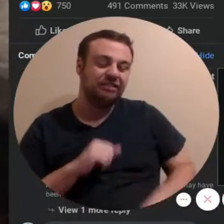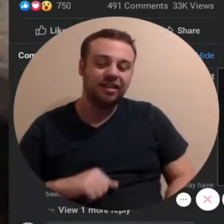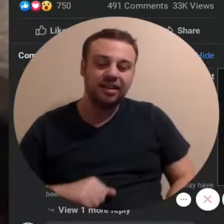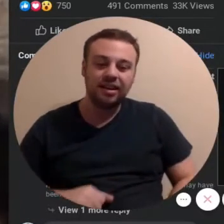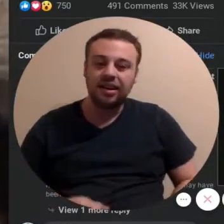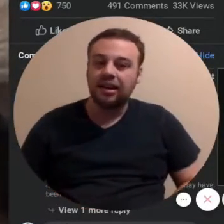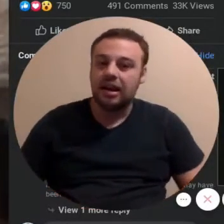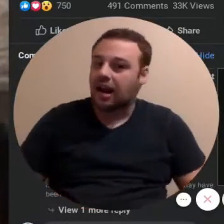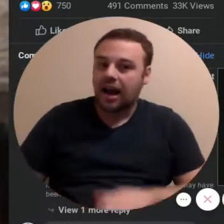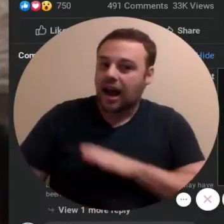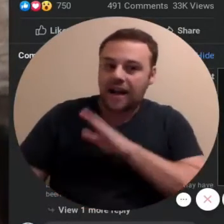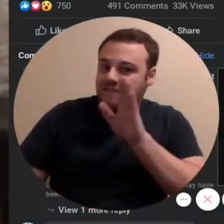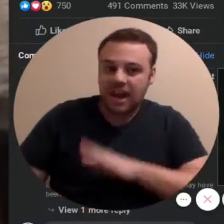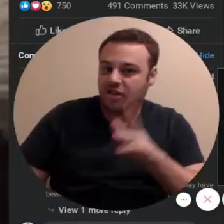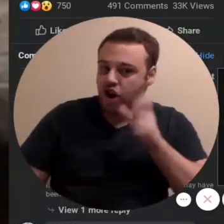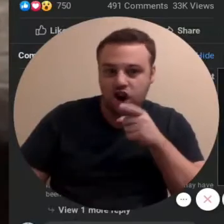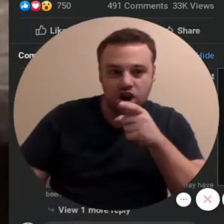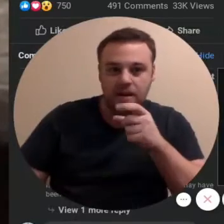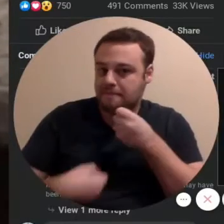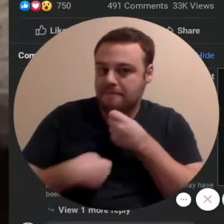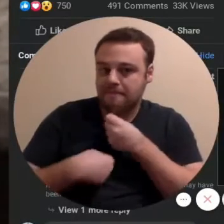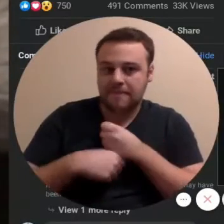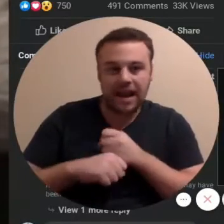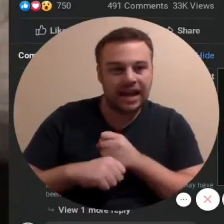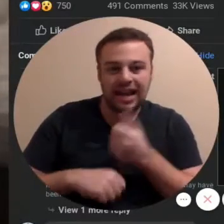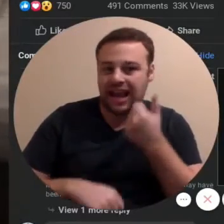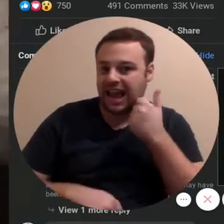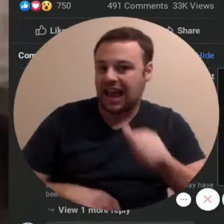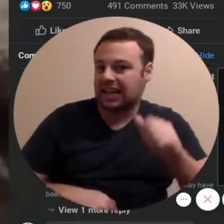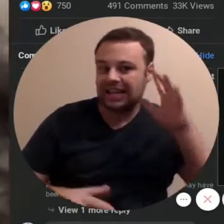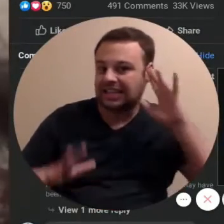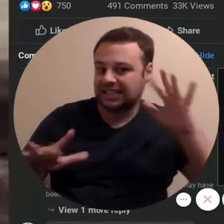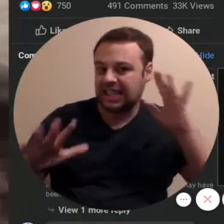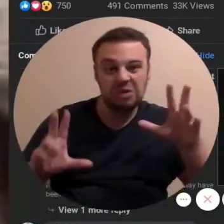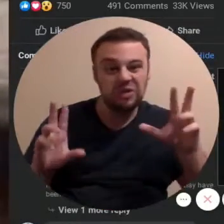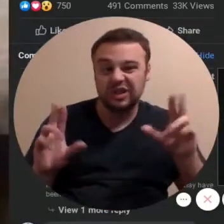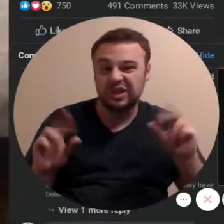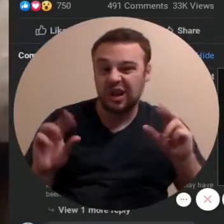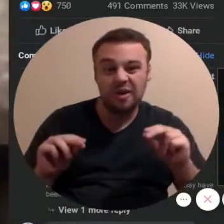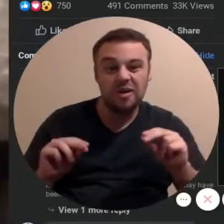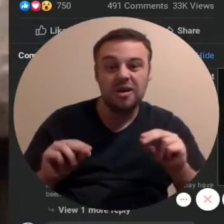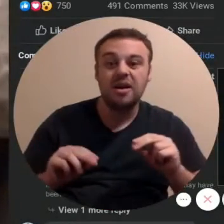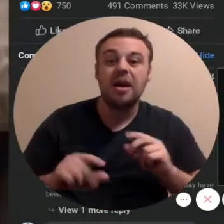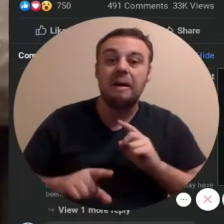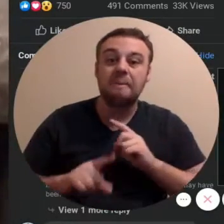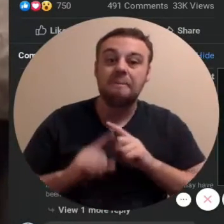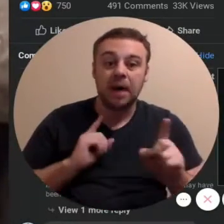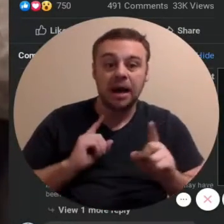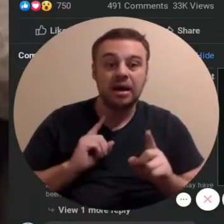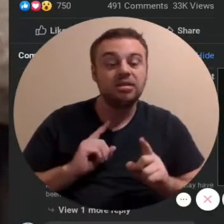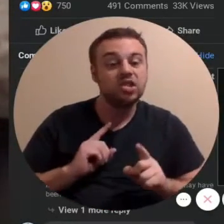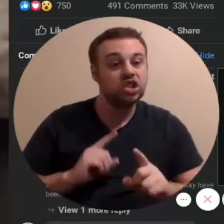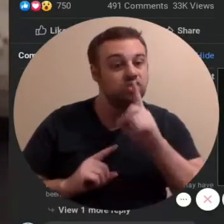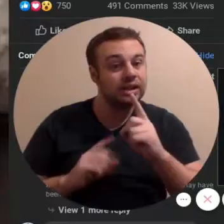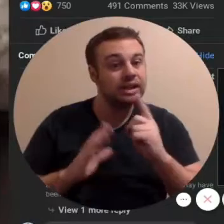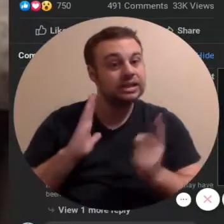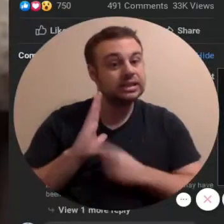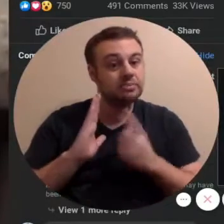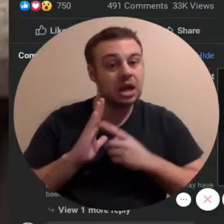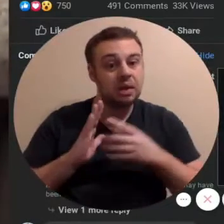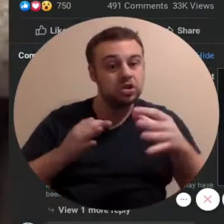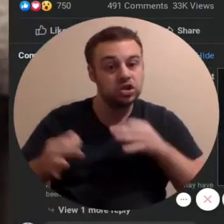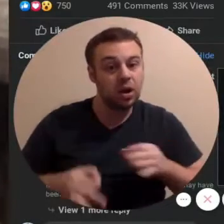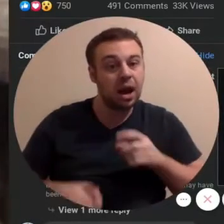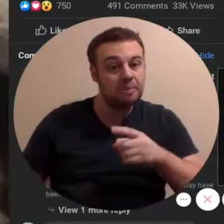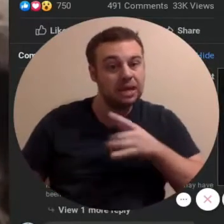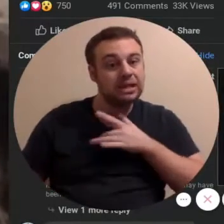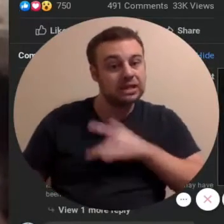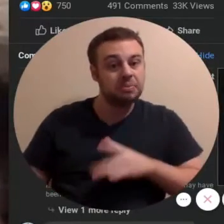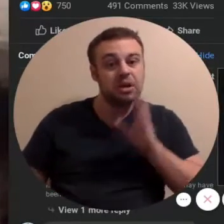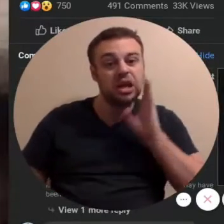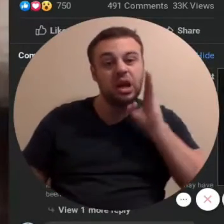there- the facility that he was born at, they described him as "huffy" when he when he was mad.